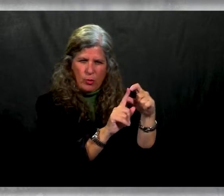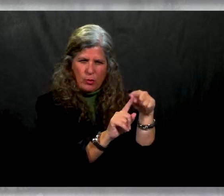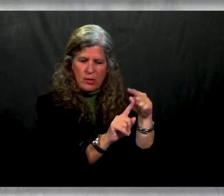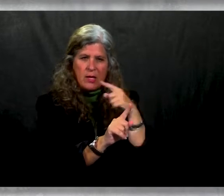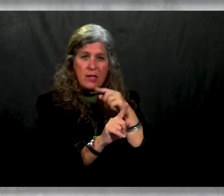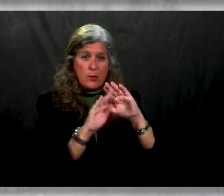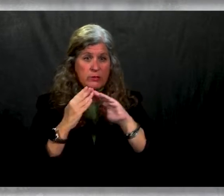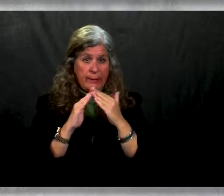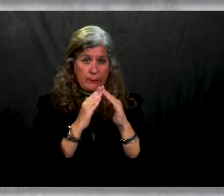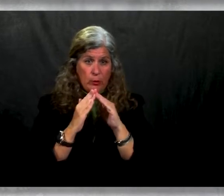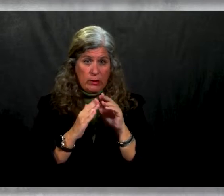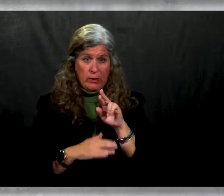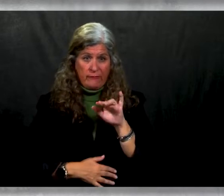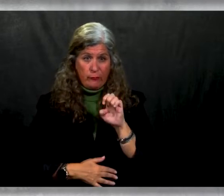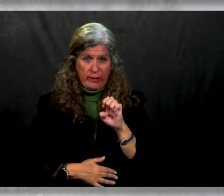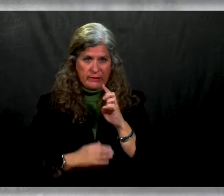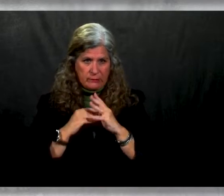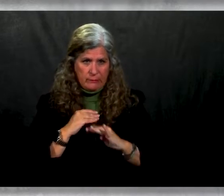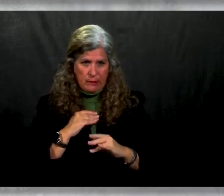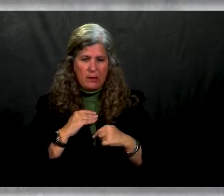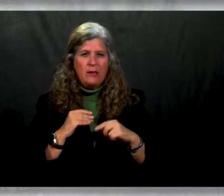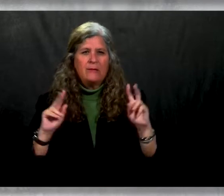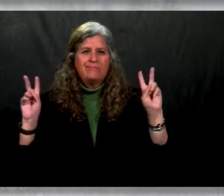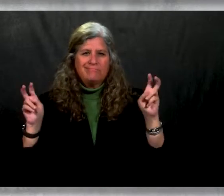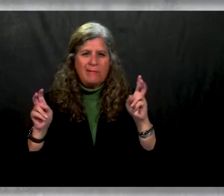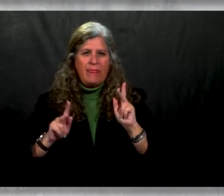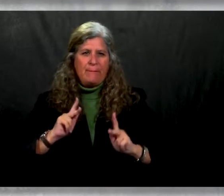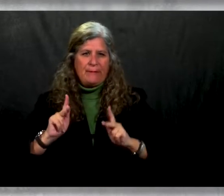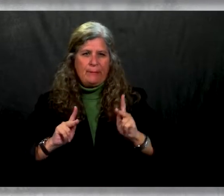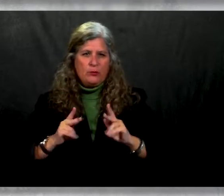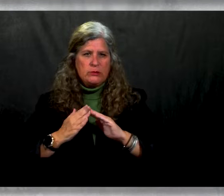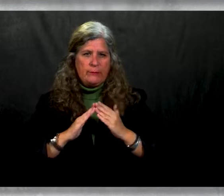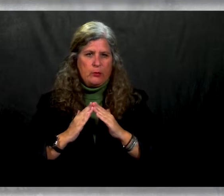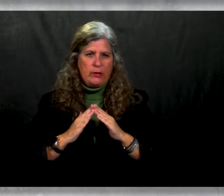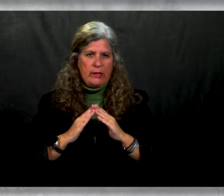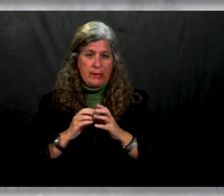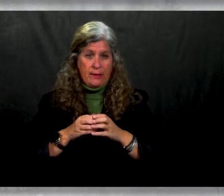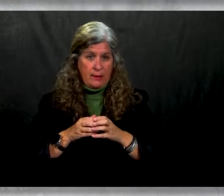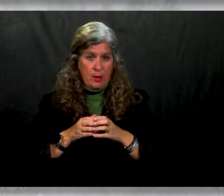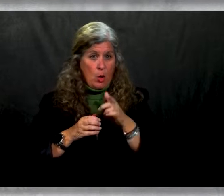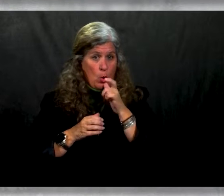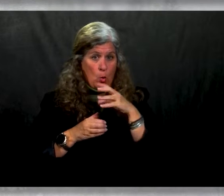or what we nowadays usually call the people's community. And you define that community by whom you excluded